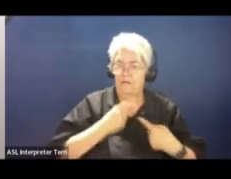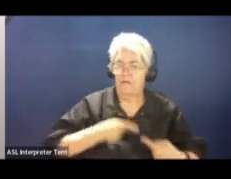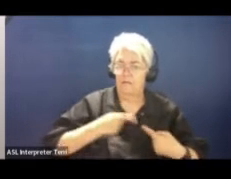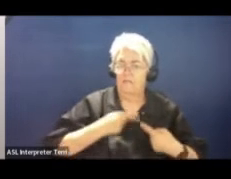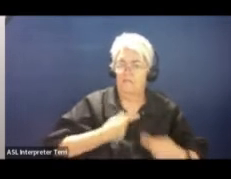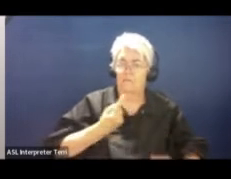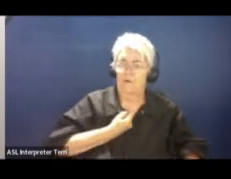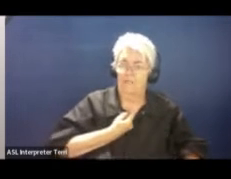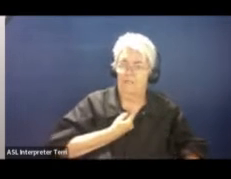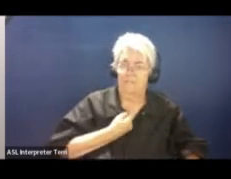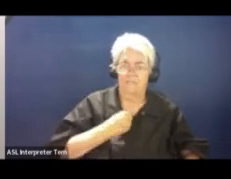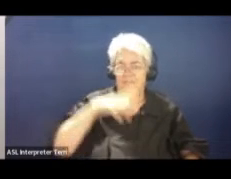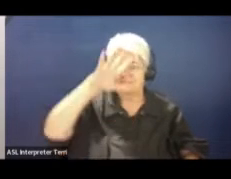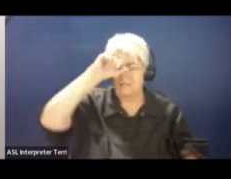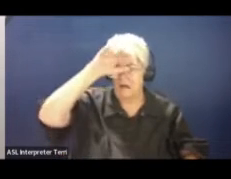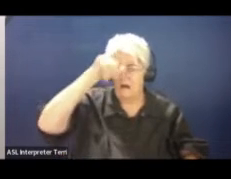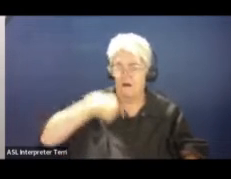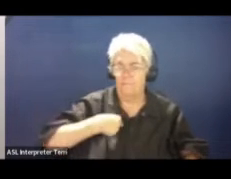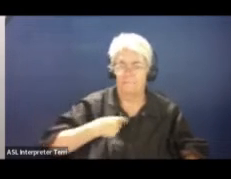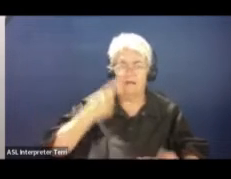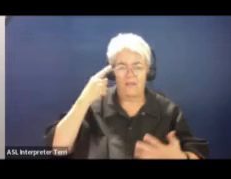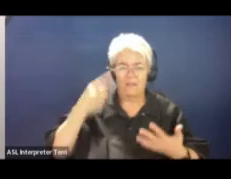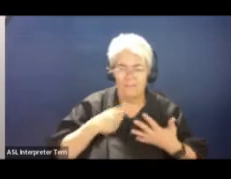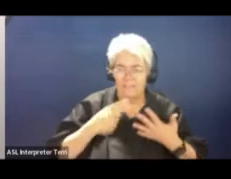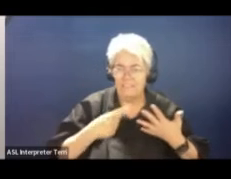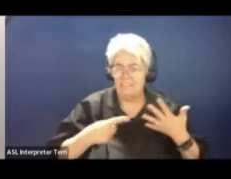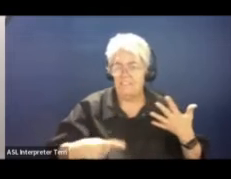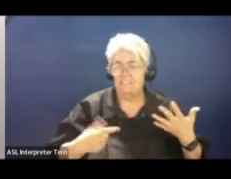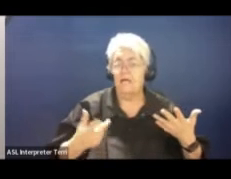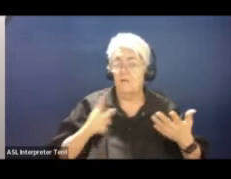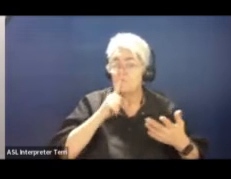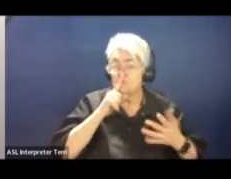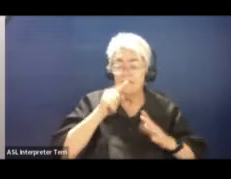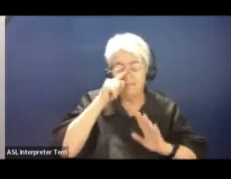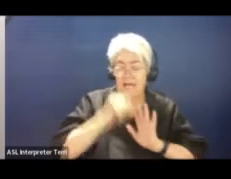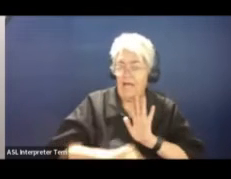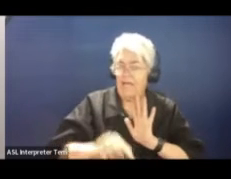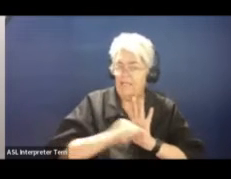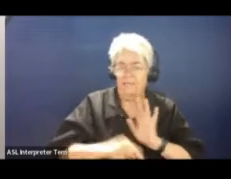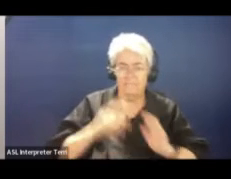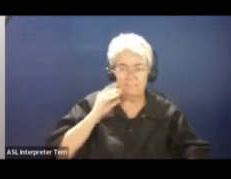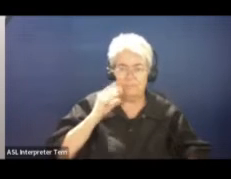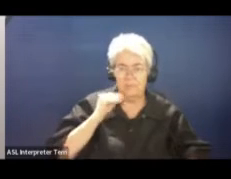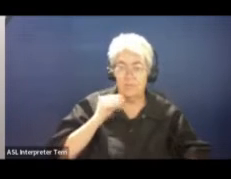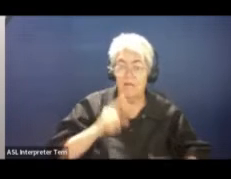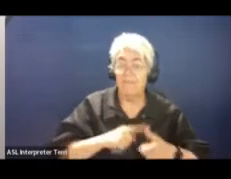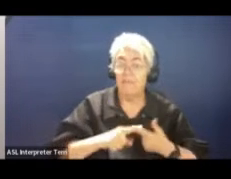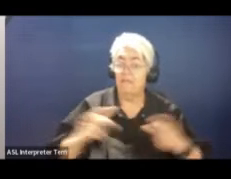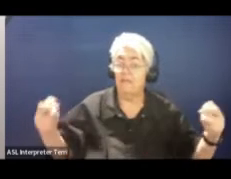thought I was dumb. And I thought I was this. And it's just such negative self talk. But then they hear other survivors share their own